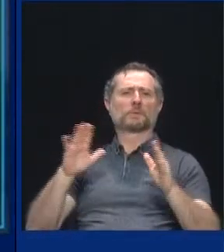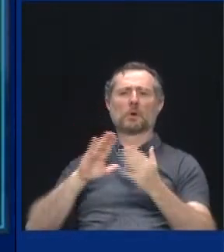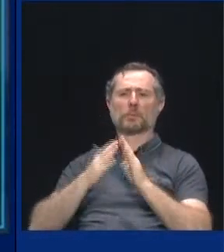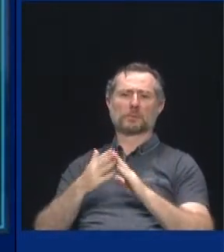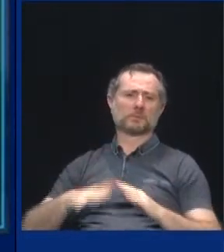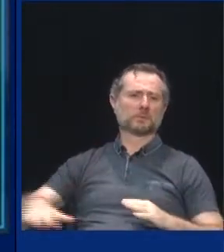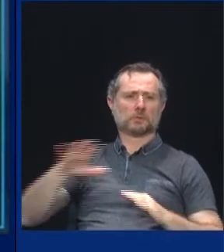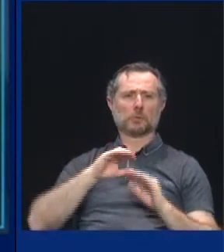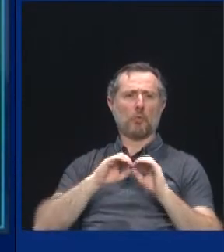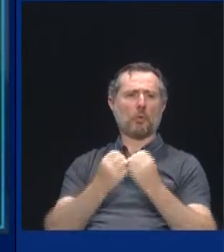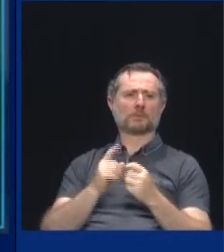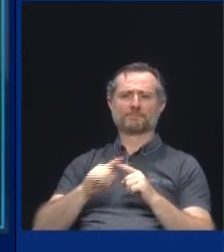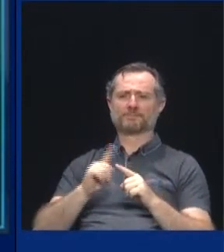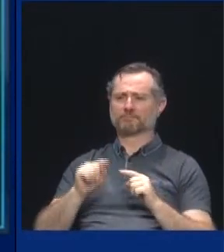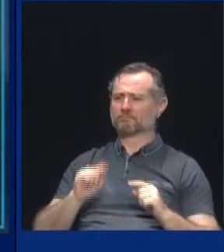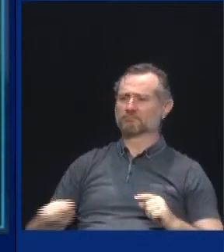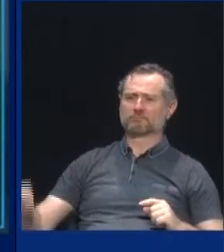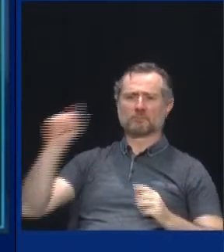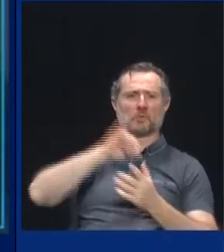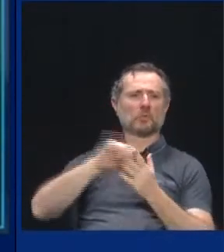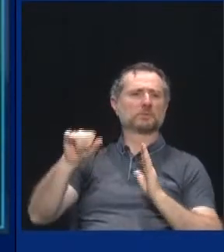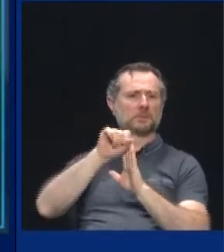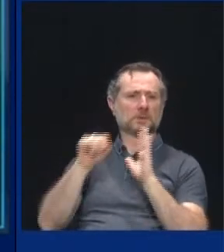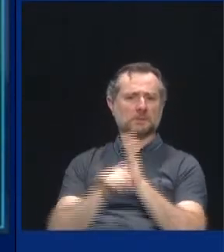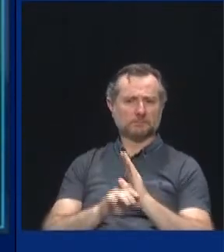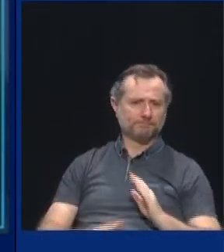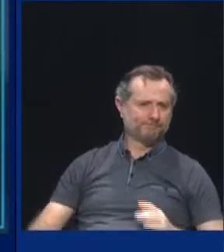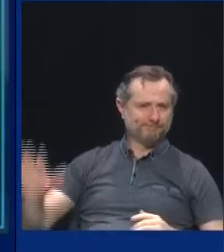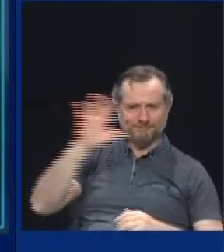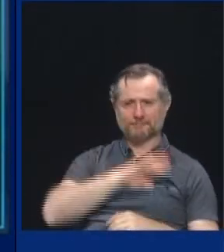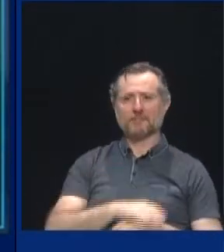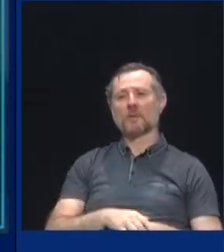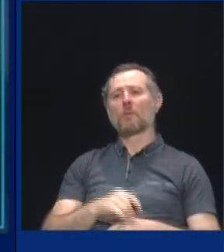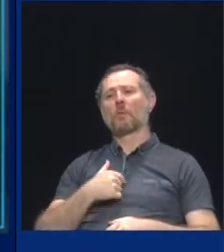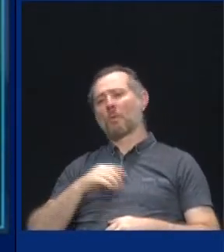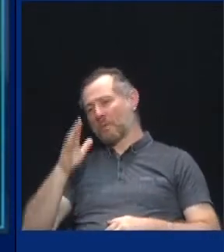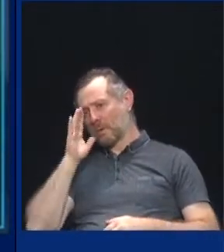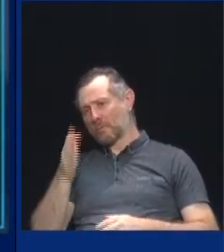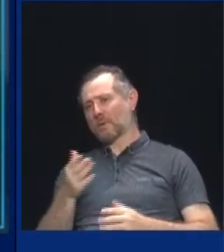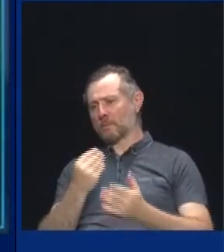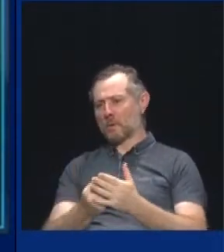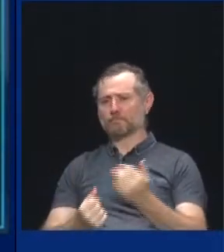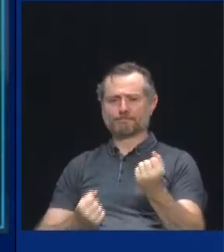START DOING TODAY. WE HAVE GREAT COMMUNITY ORGANIZATIONS THAT ARE ORGANIZED